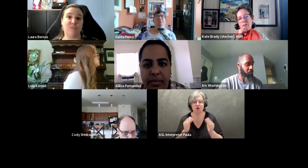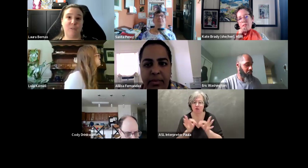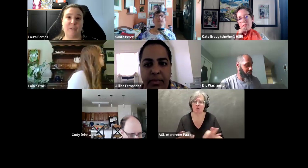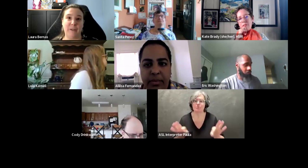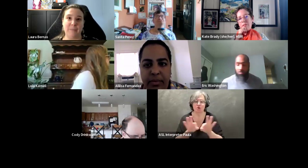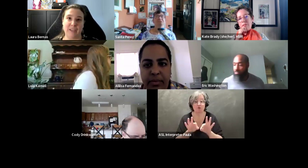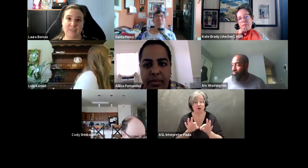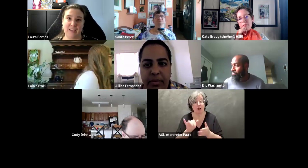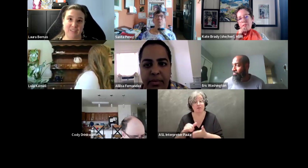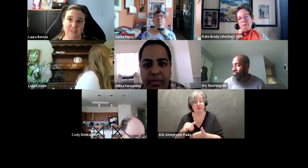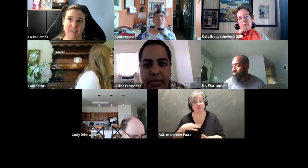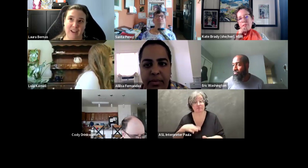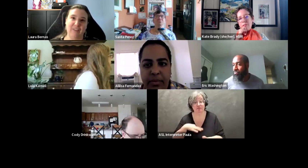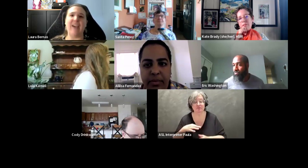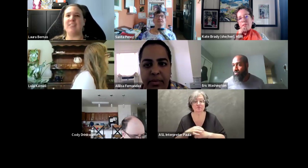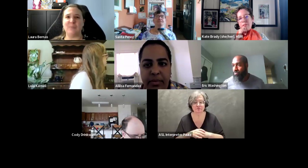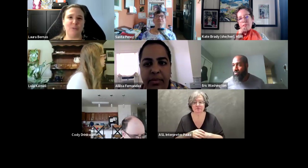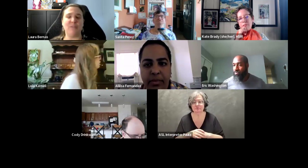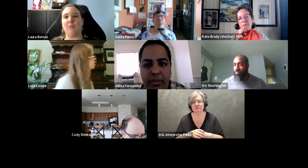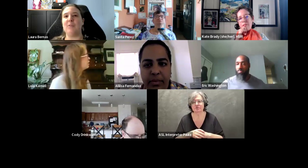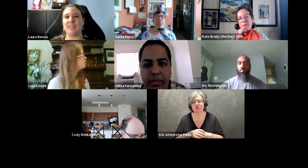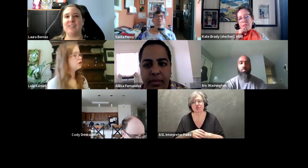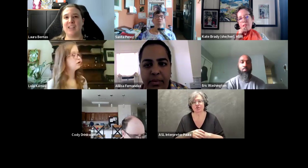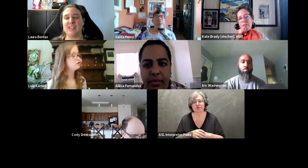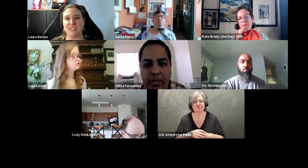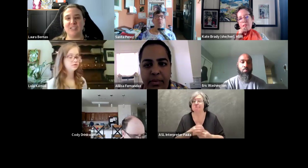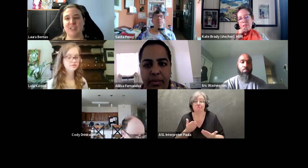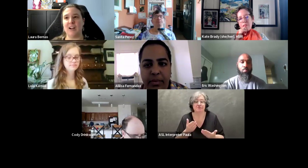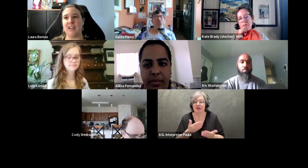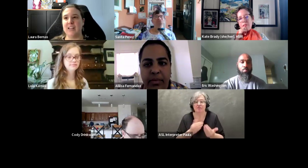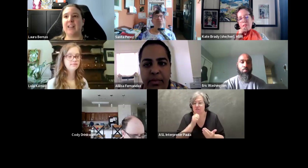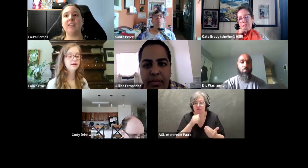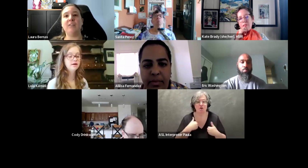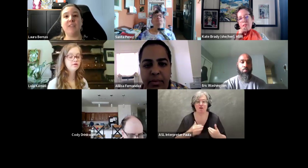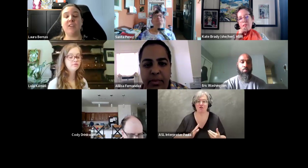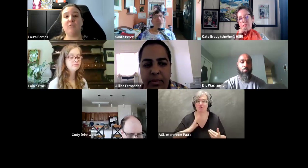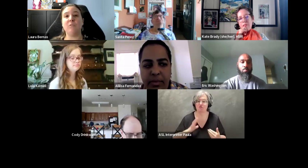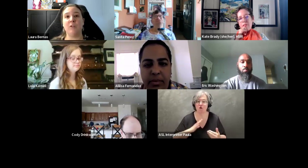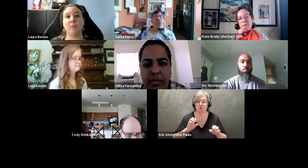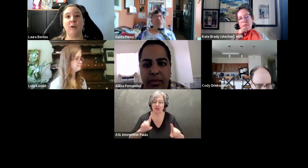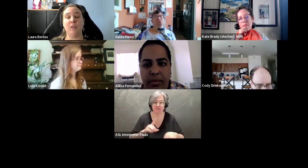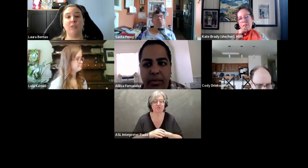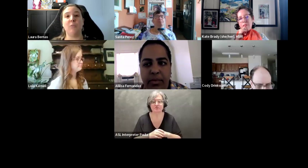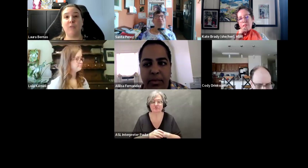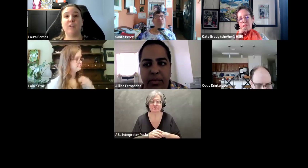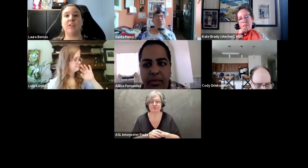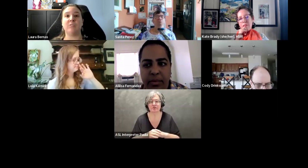useful as as kind of having some sort of formalized education to start, and I love that you, you know, along the way, reached out